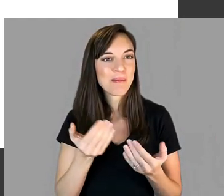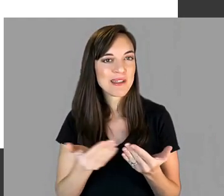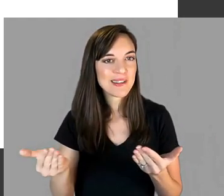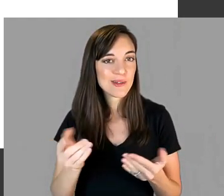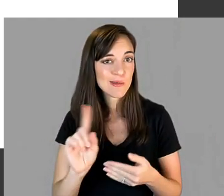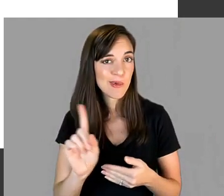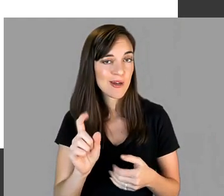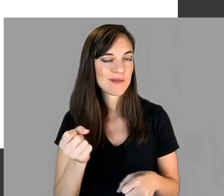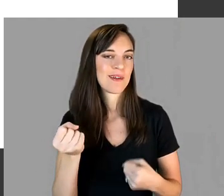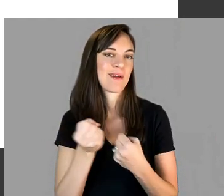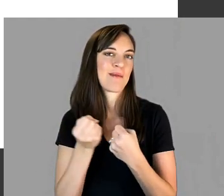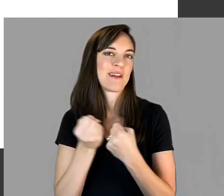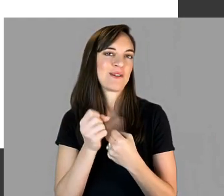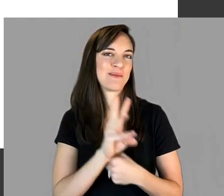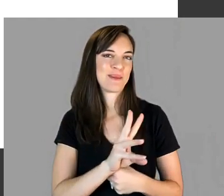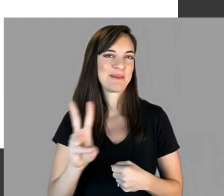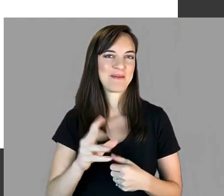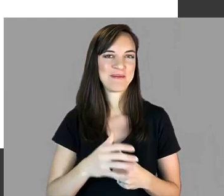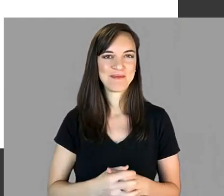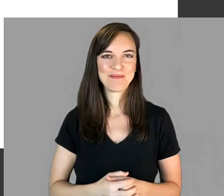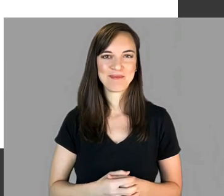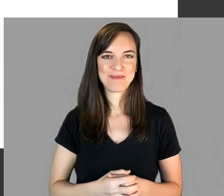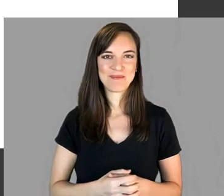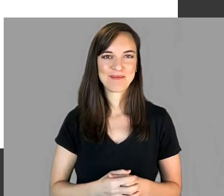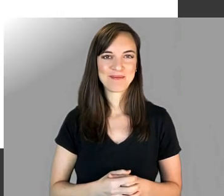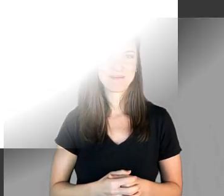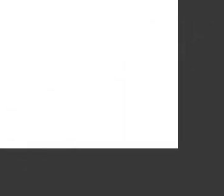Check out the resources on our Accommodations page!